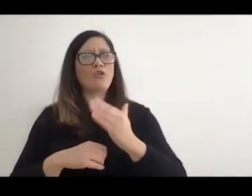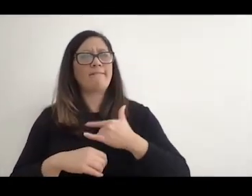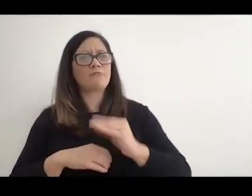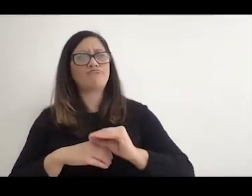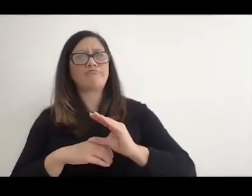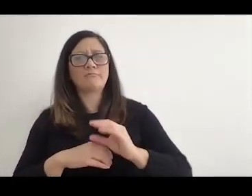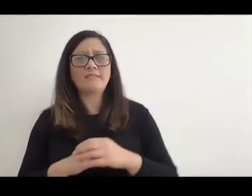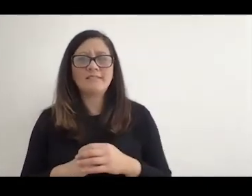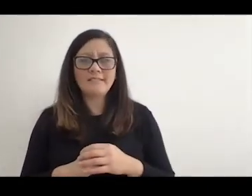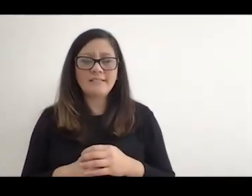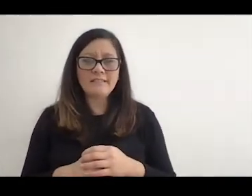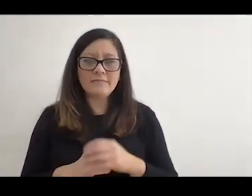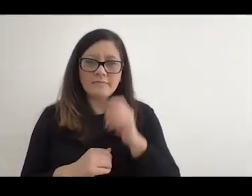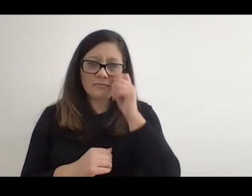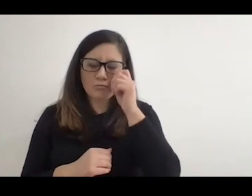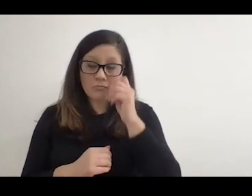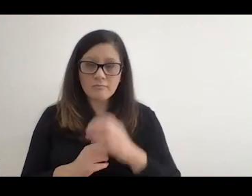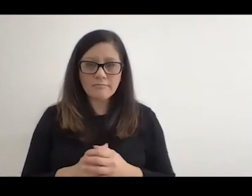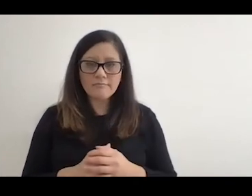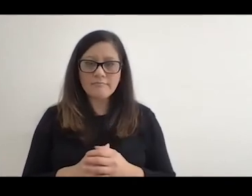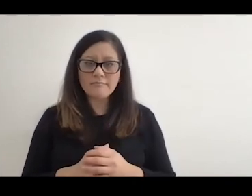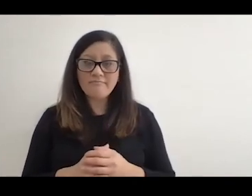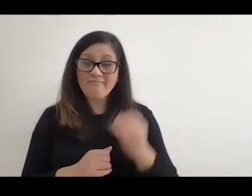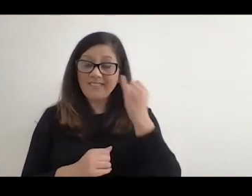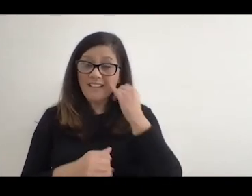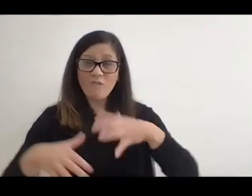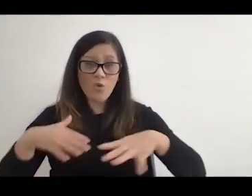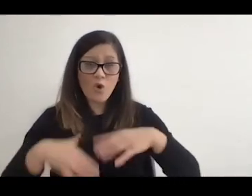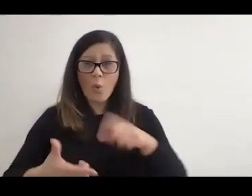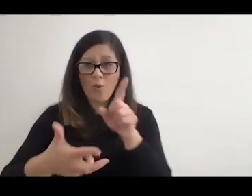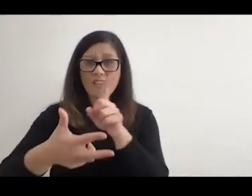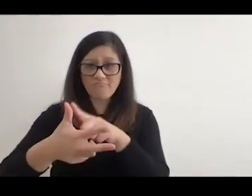Because here's the thing. If your clothing is accessible smart and fashionable,